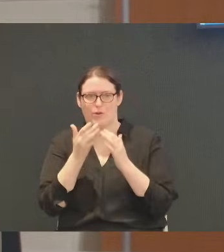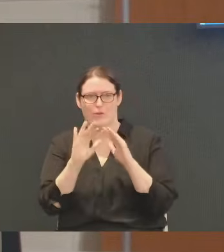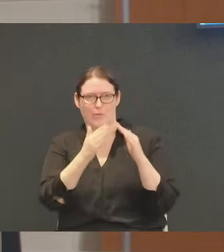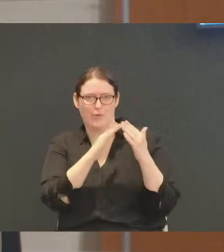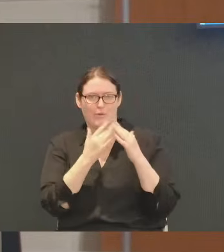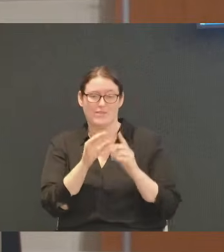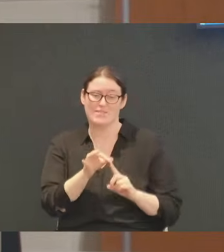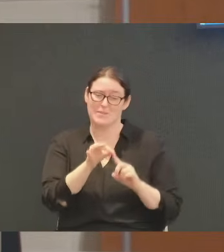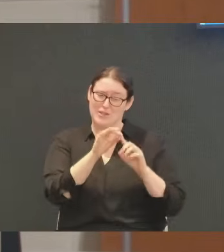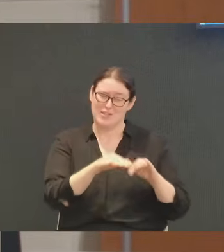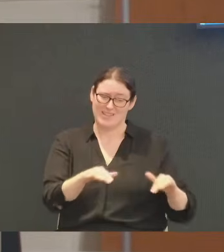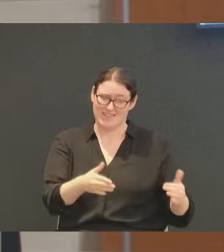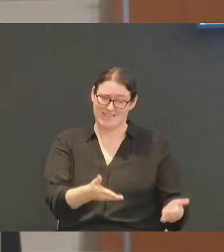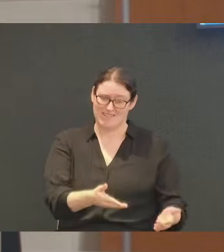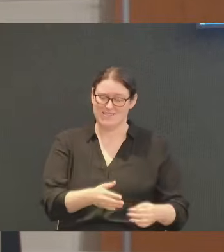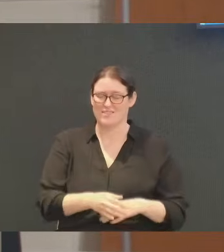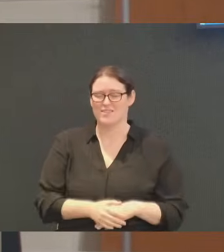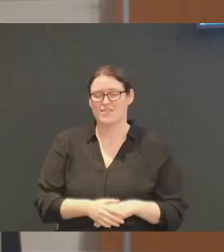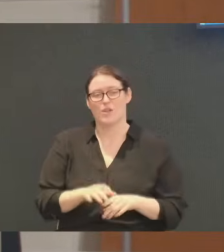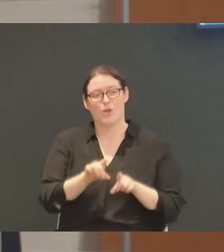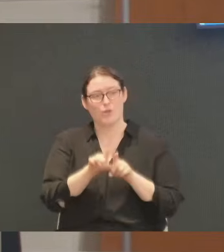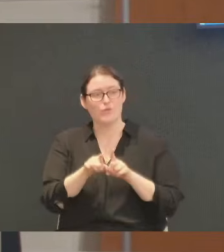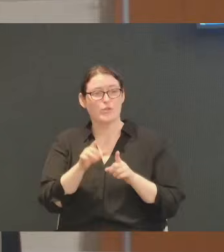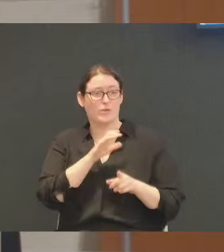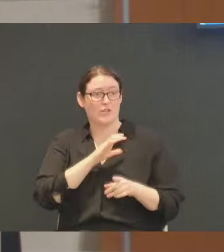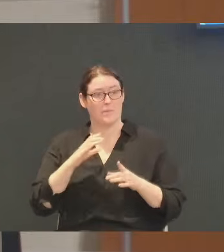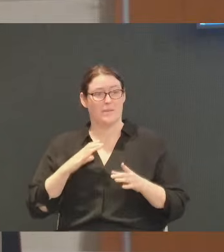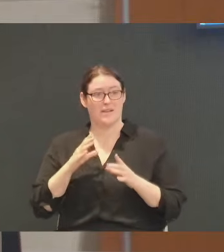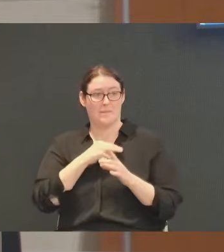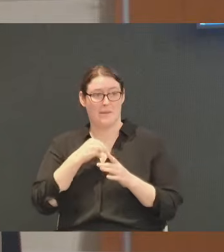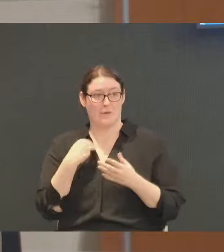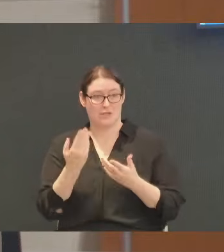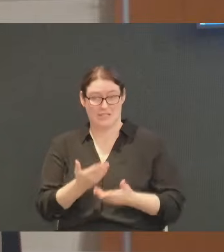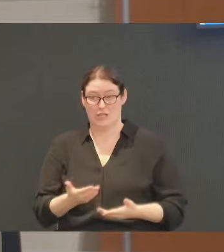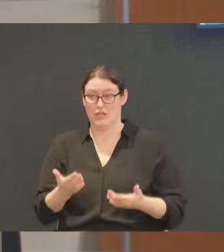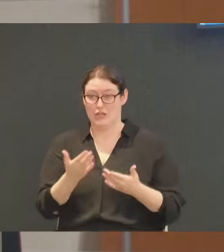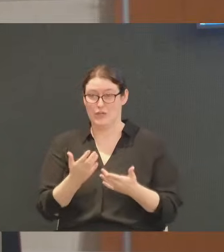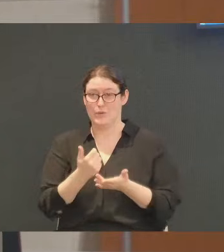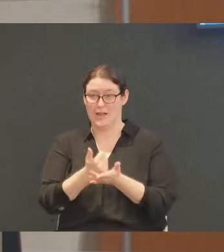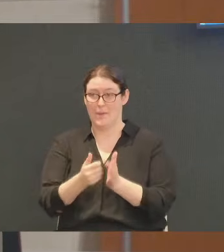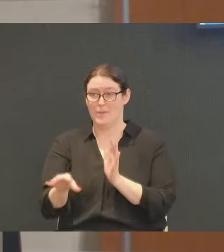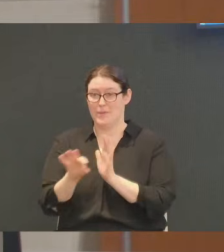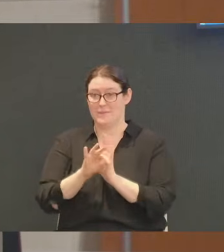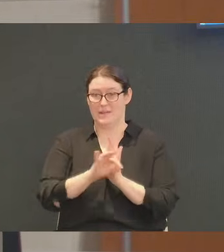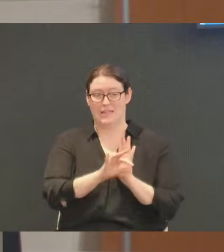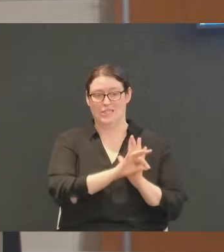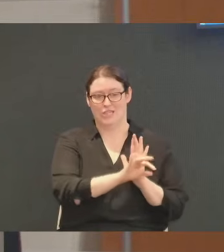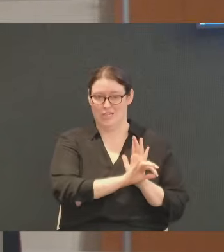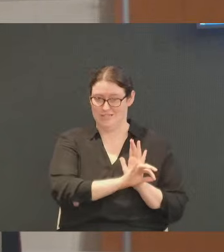kids. I also there are some committee members here who helped with the selection process. this was a